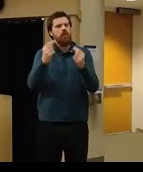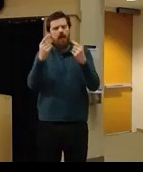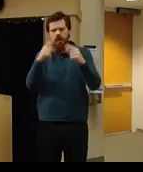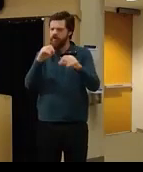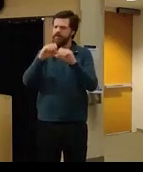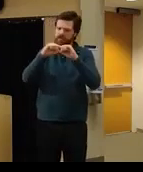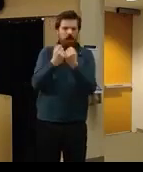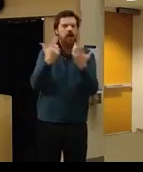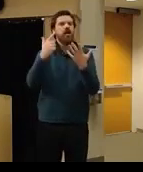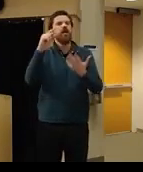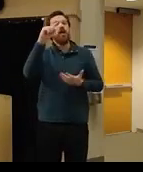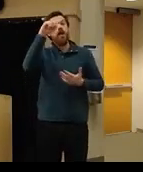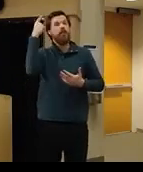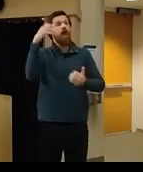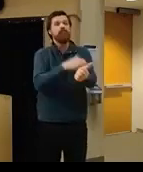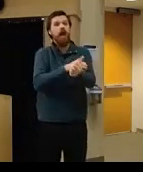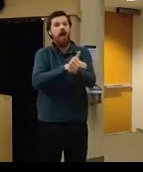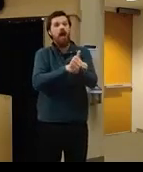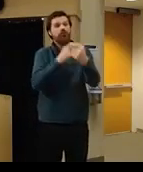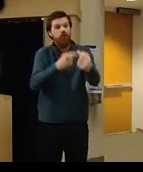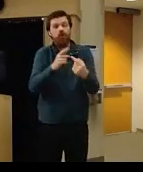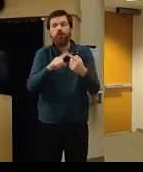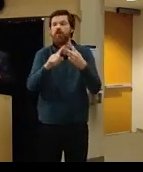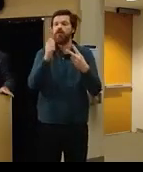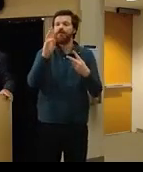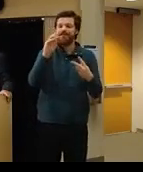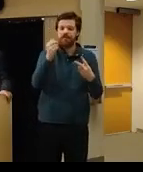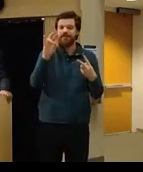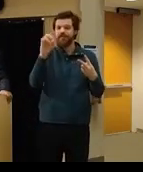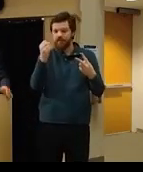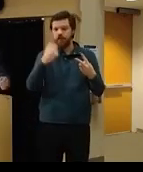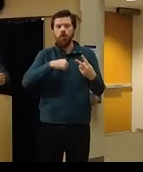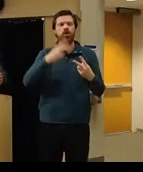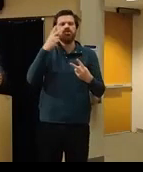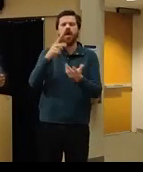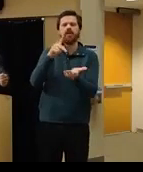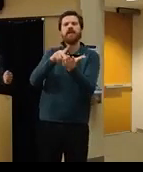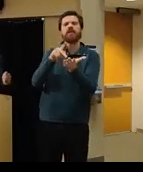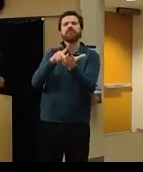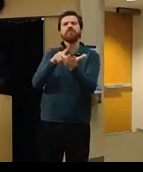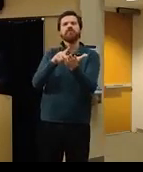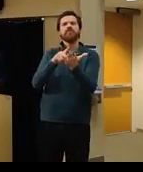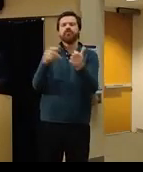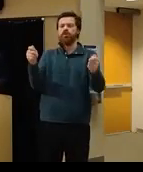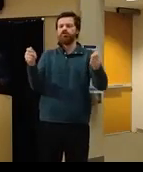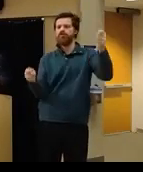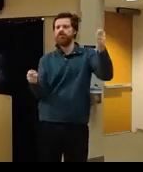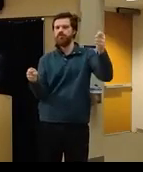the black power struggle in the 60s and 70s we saw Psychiatry kind of uh adjust in ways that